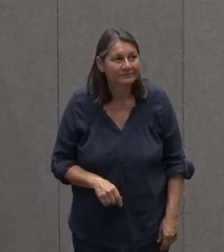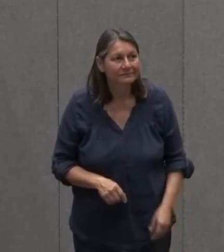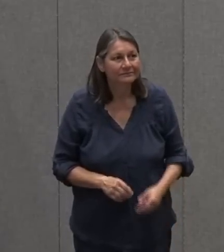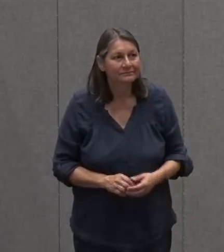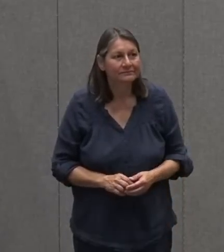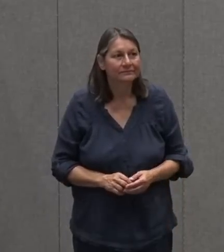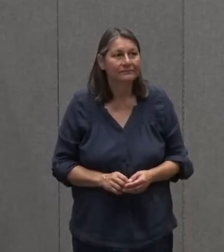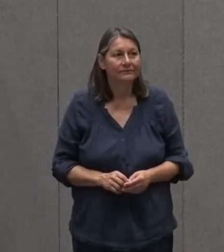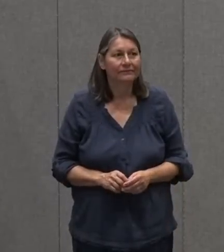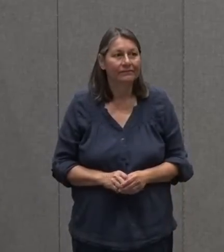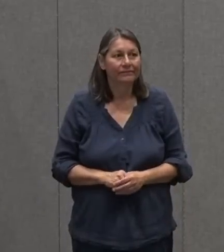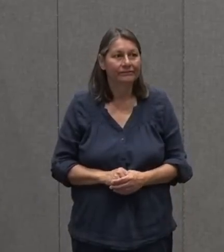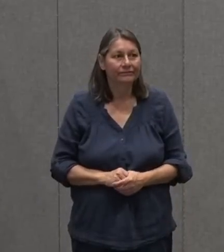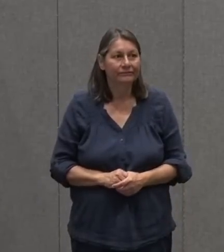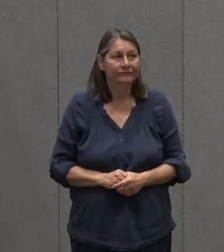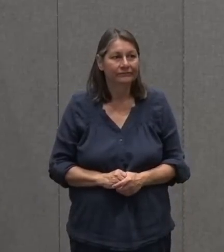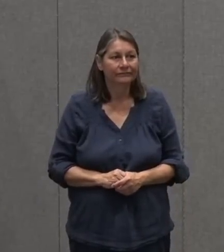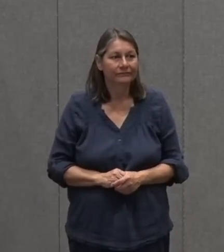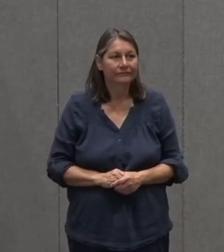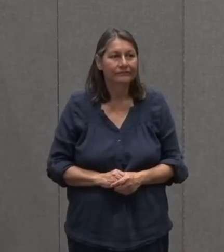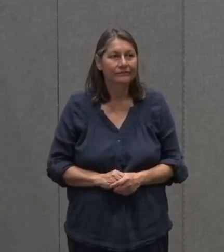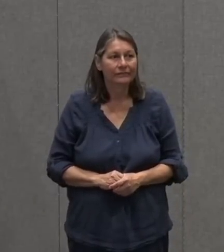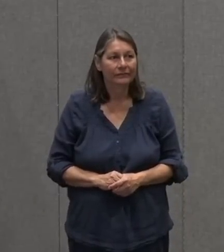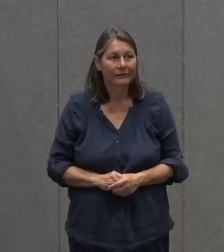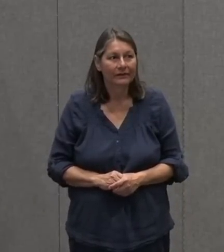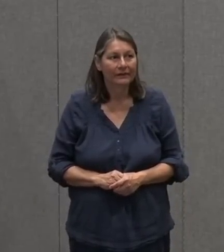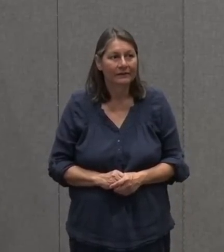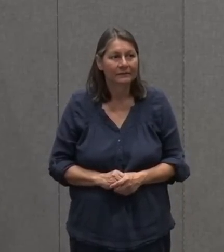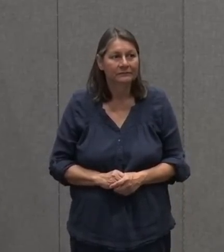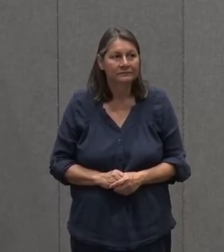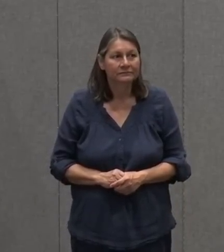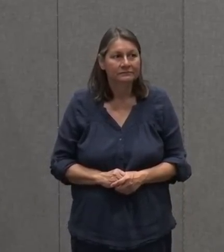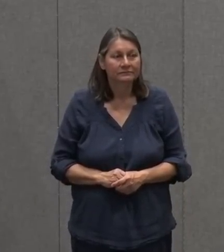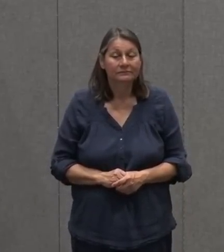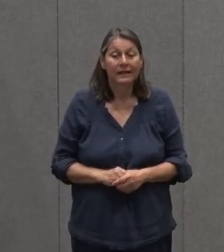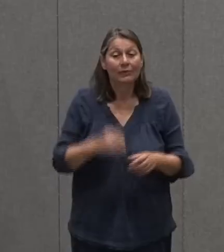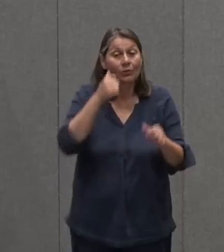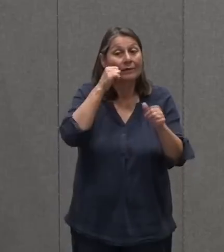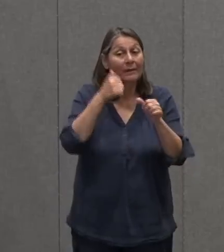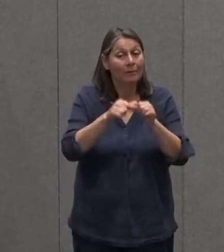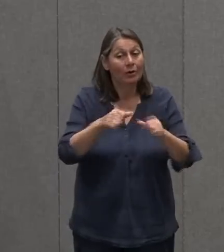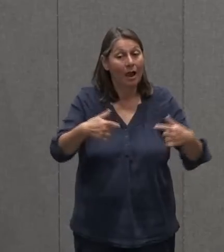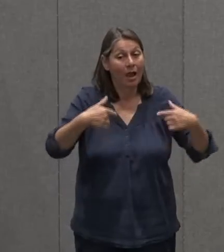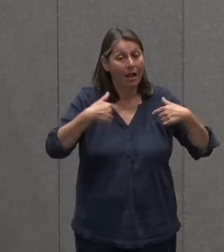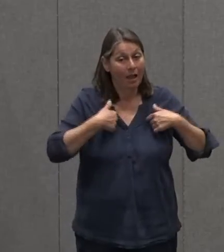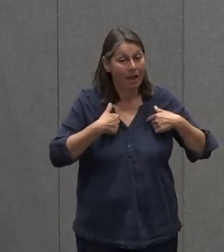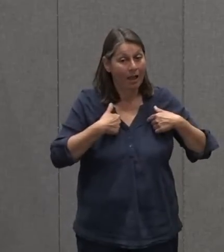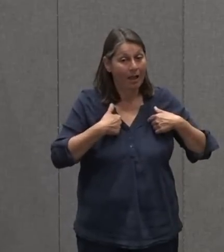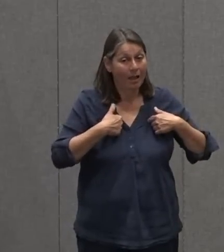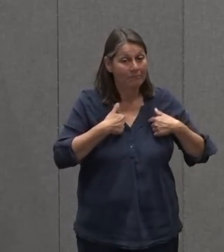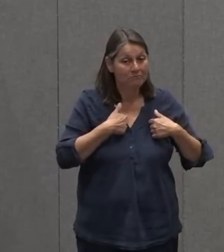So, that's a good way to look at it 'causes remember, I'm approaching it one way, Mrs. Sears approaches it a different way